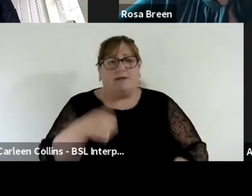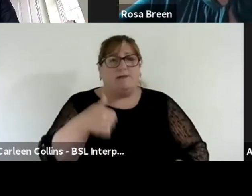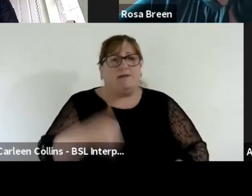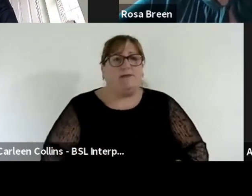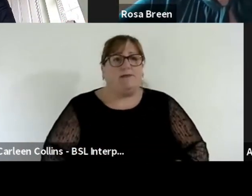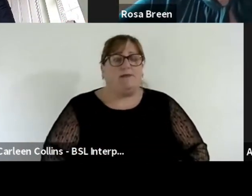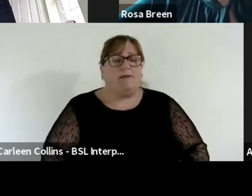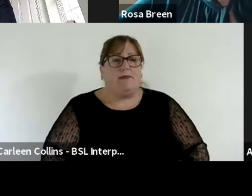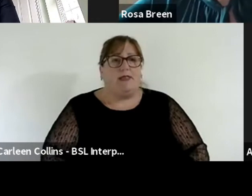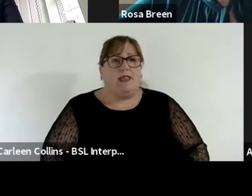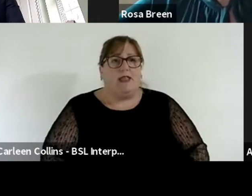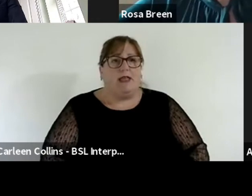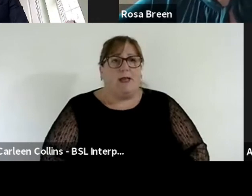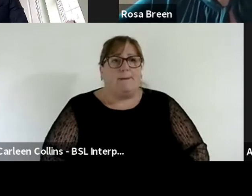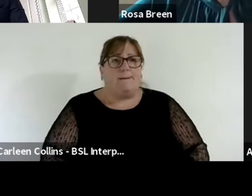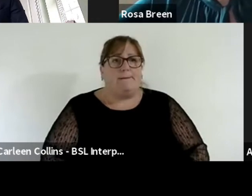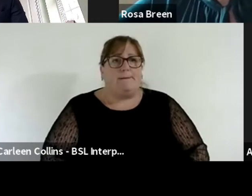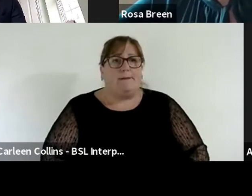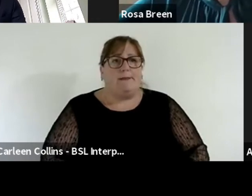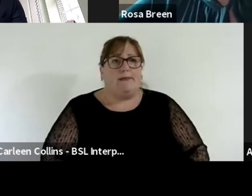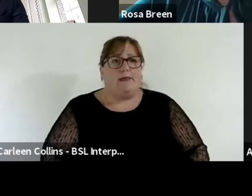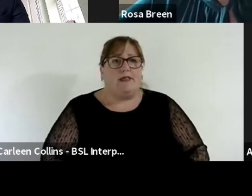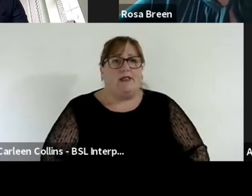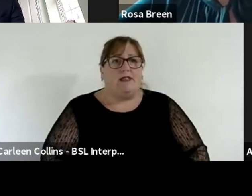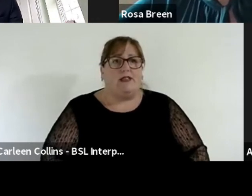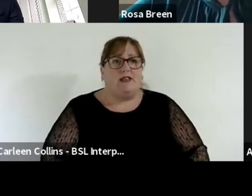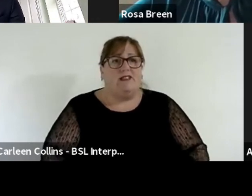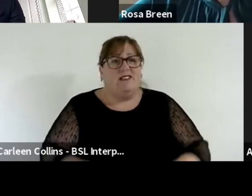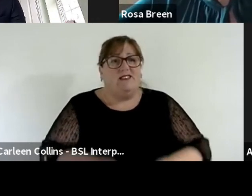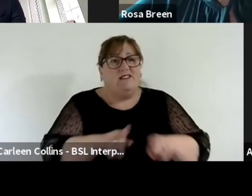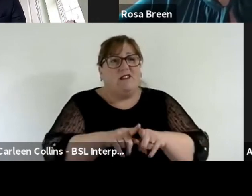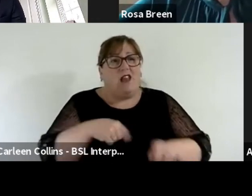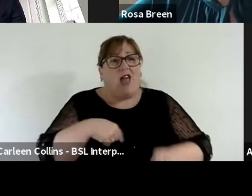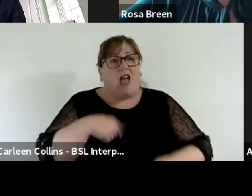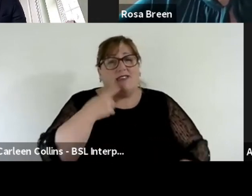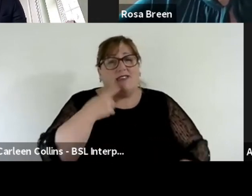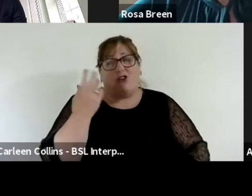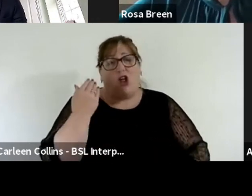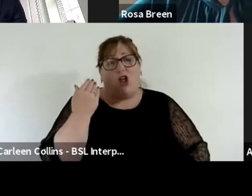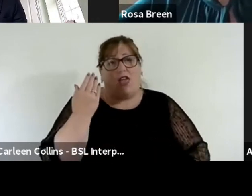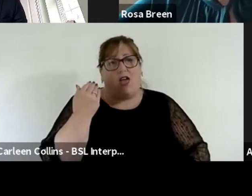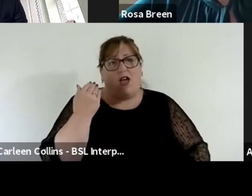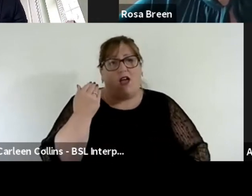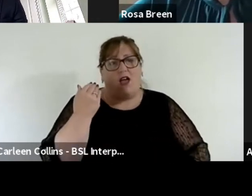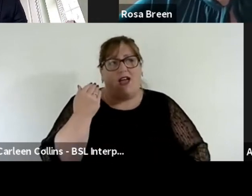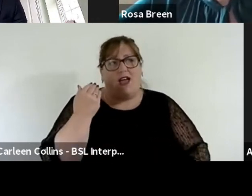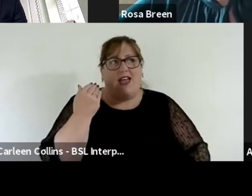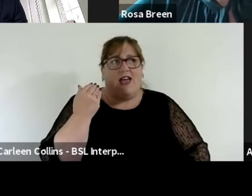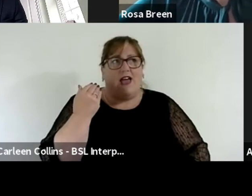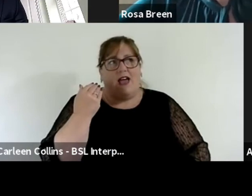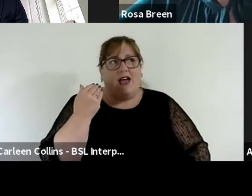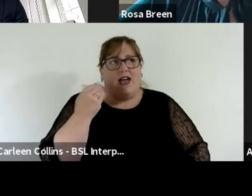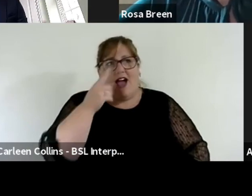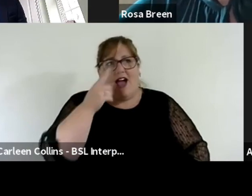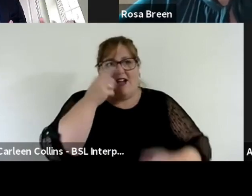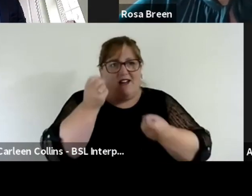Who would like to take that, Morgan would you like to start off if we were to talk about it from the hiring per